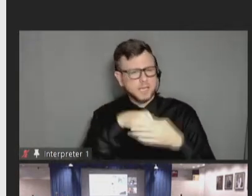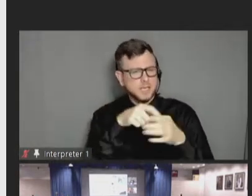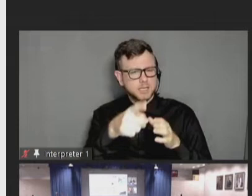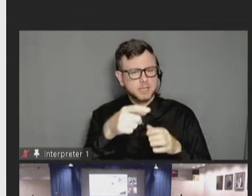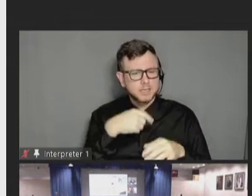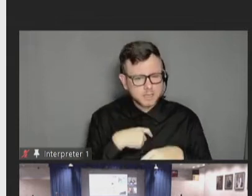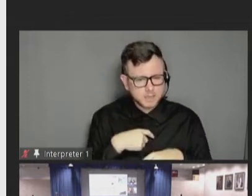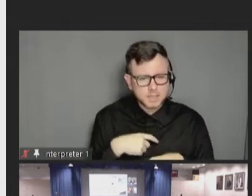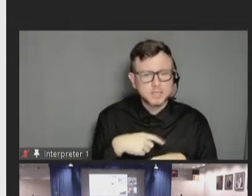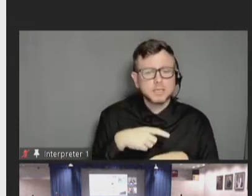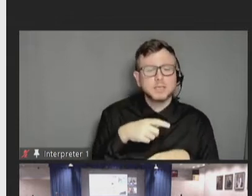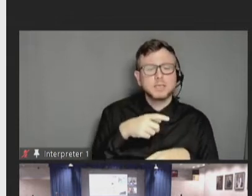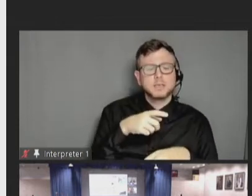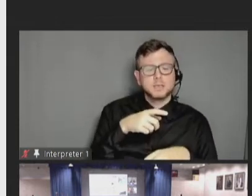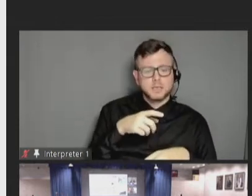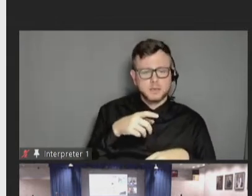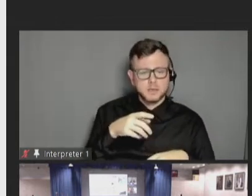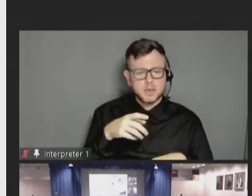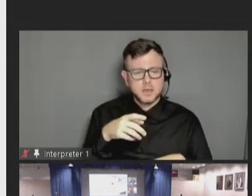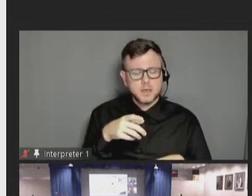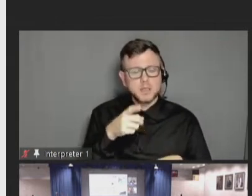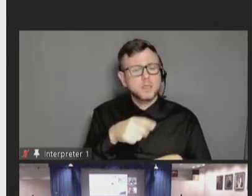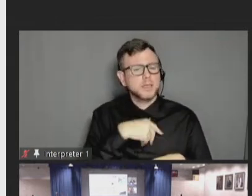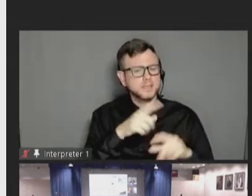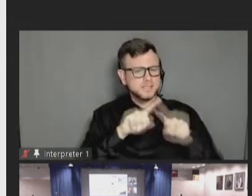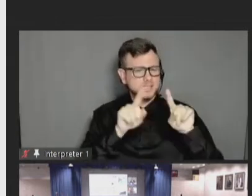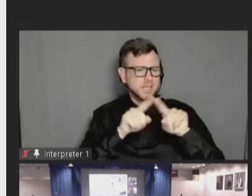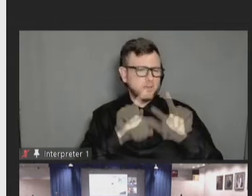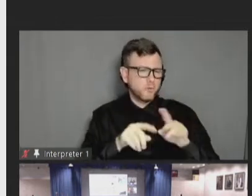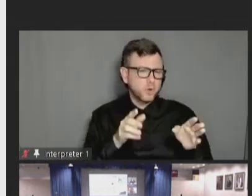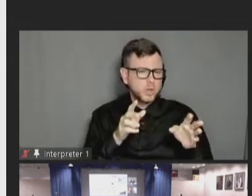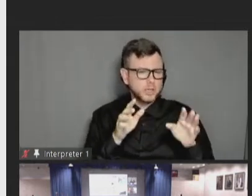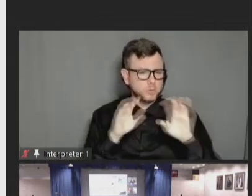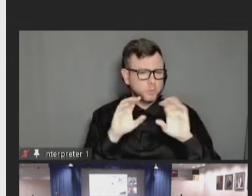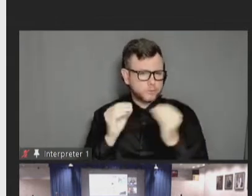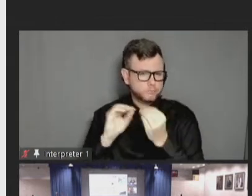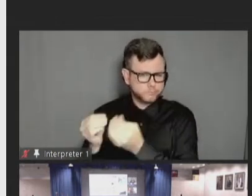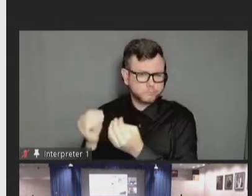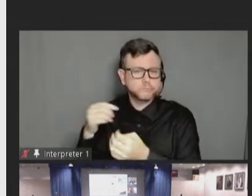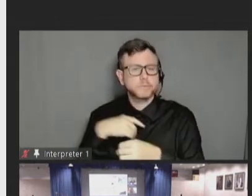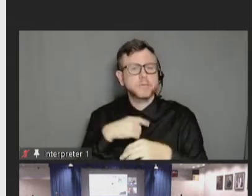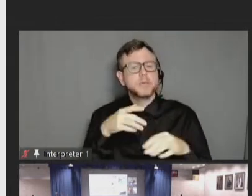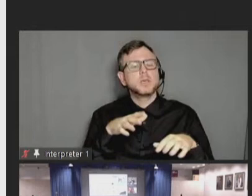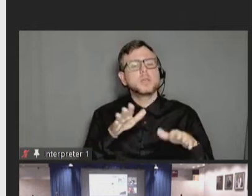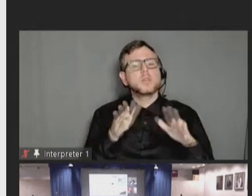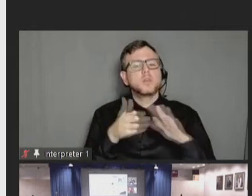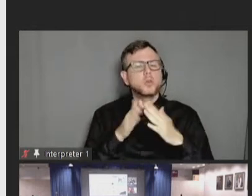and Partners in Health and HealthBegins, and the Community Health Acceleration Partnership,